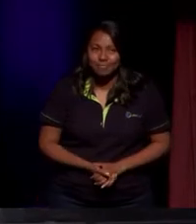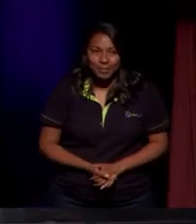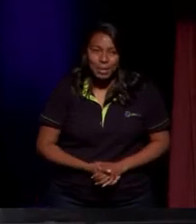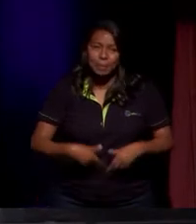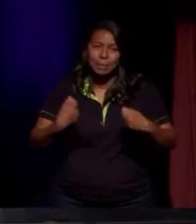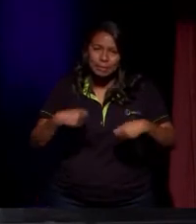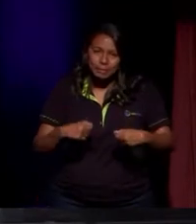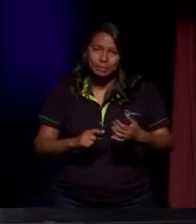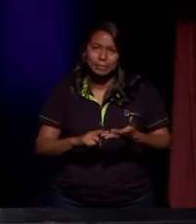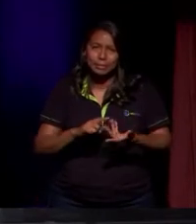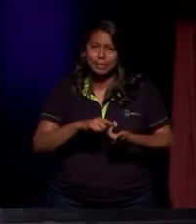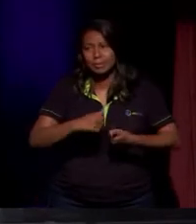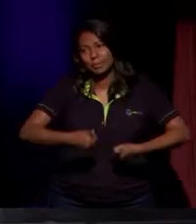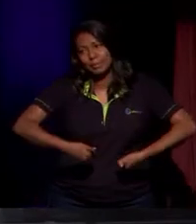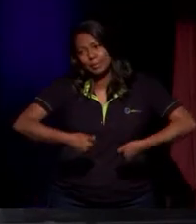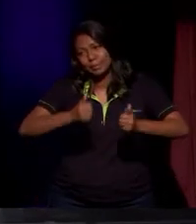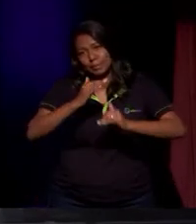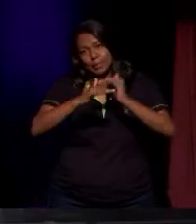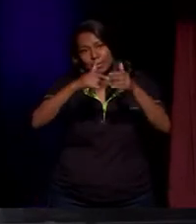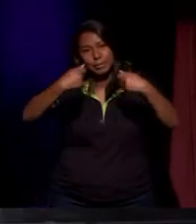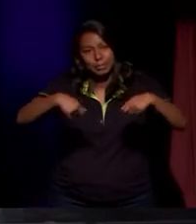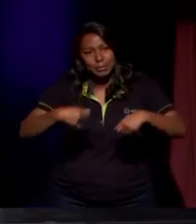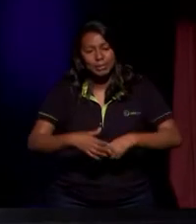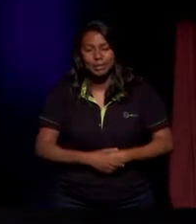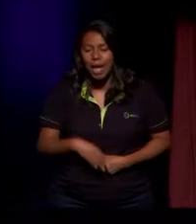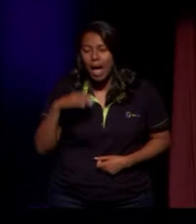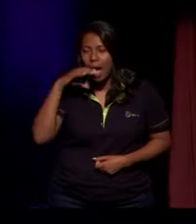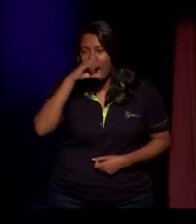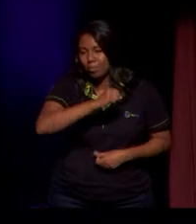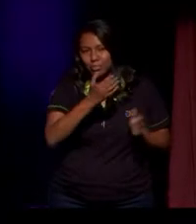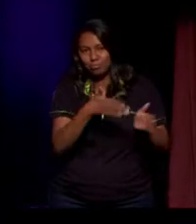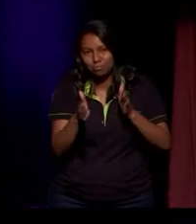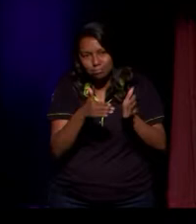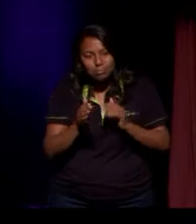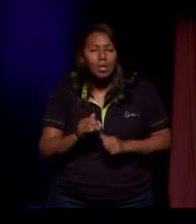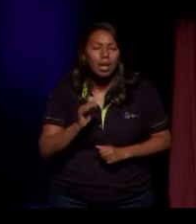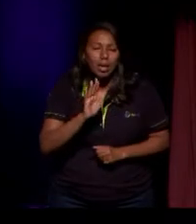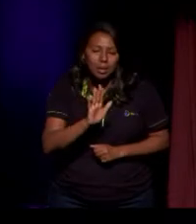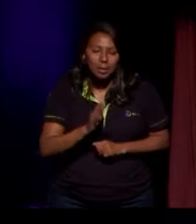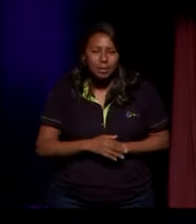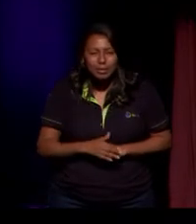So it was, it was fast, I had to pass quickly, but I think it gave a small overview